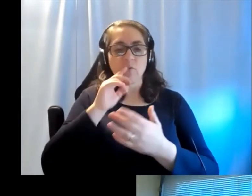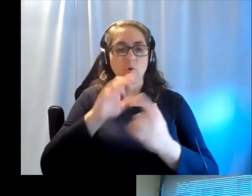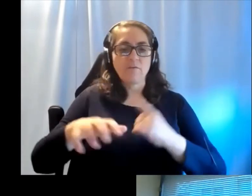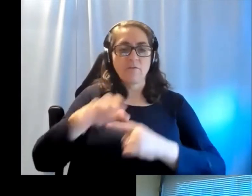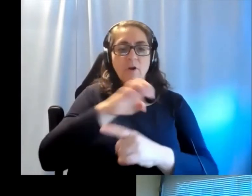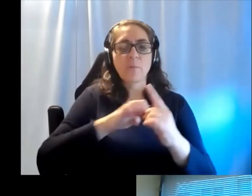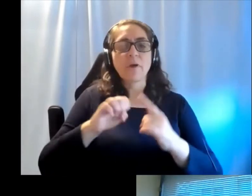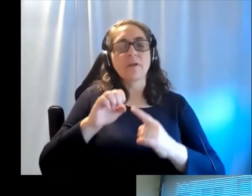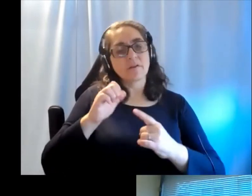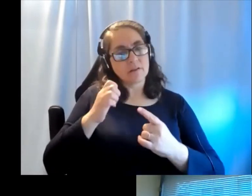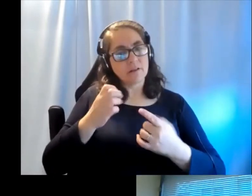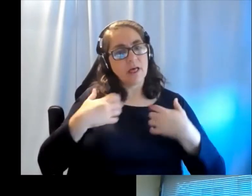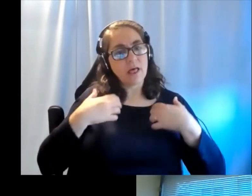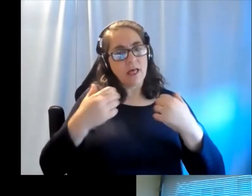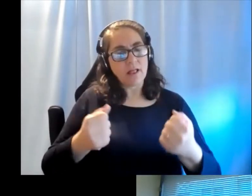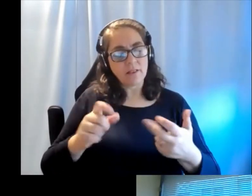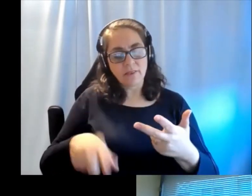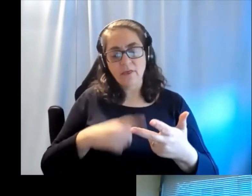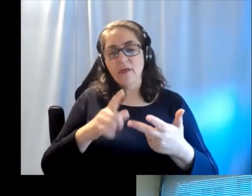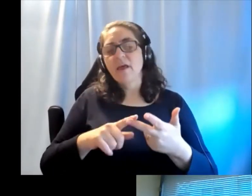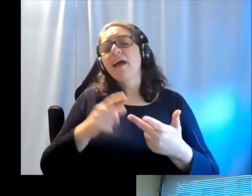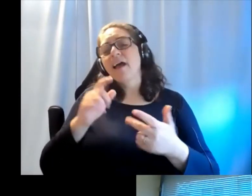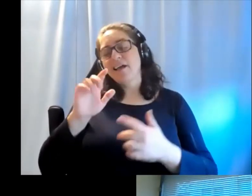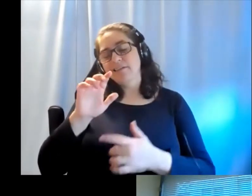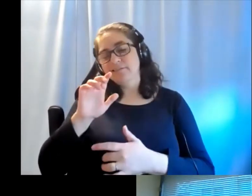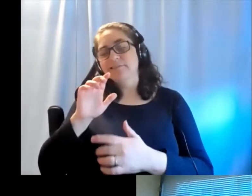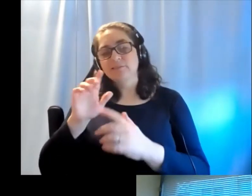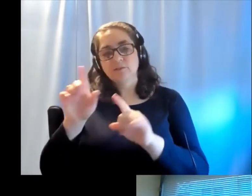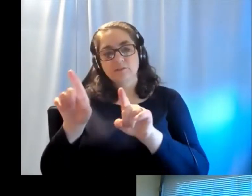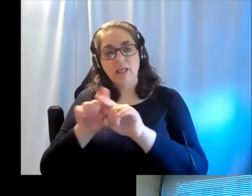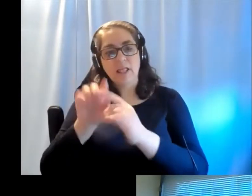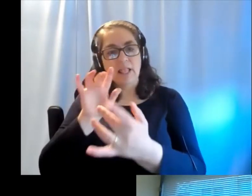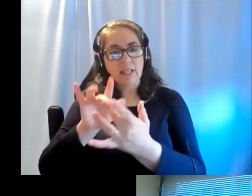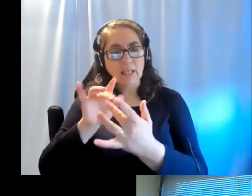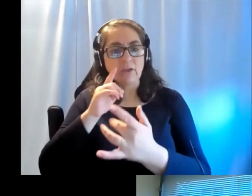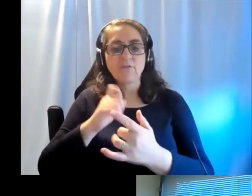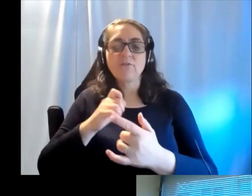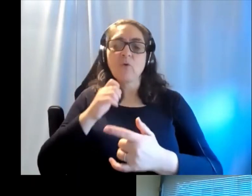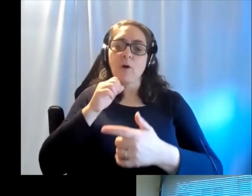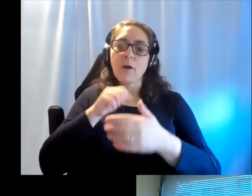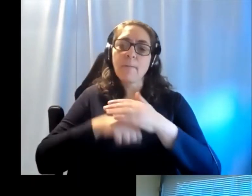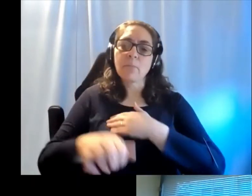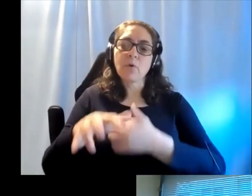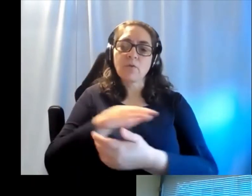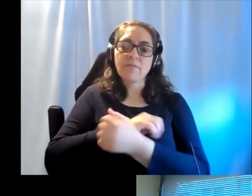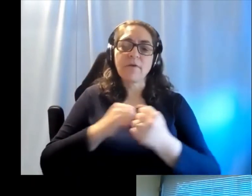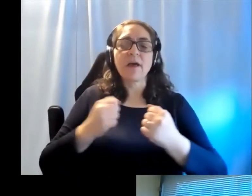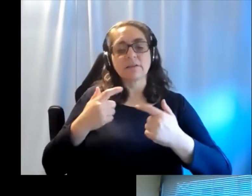That is great.